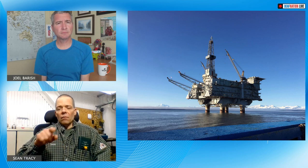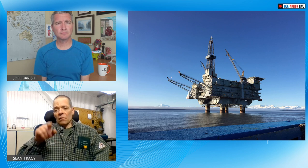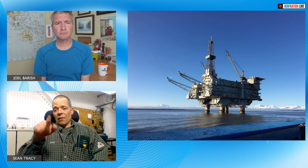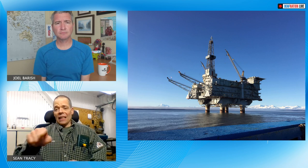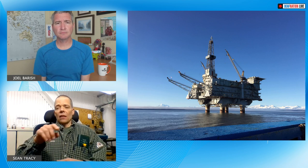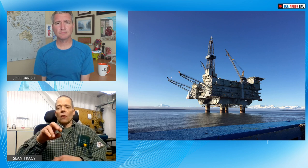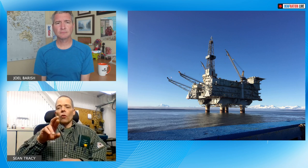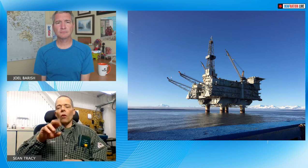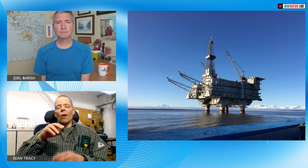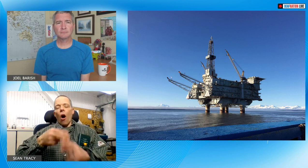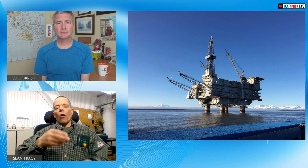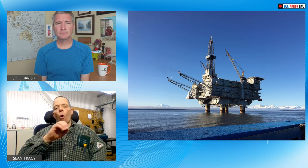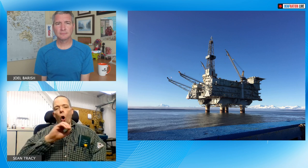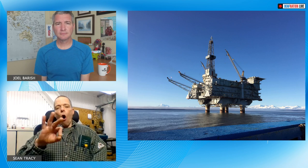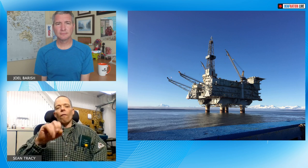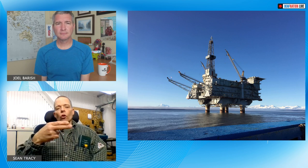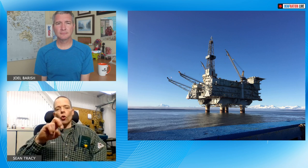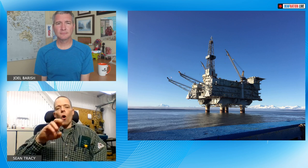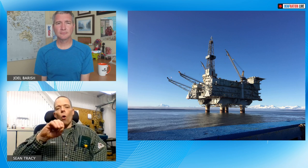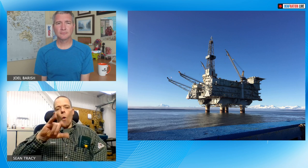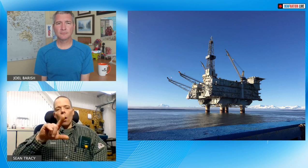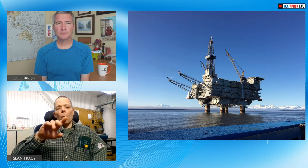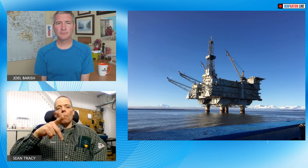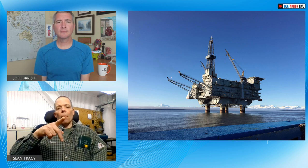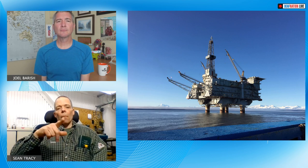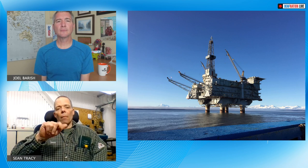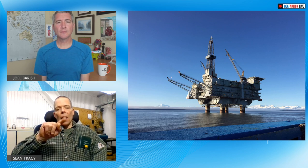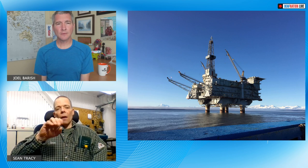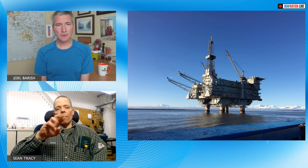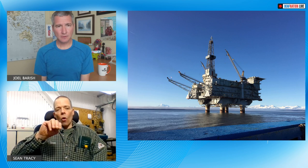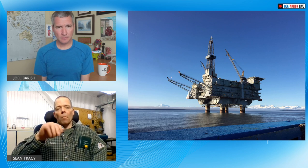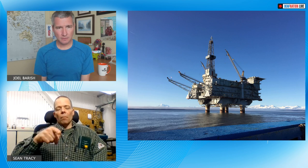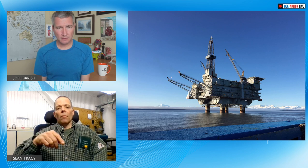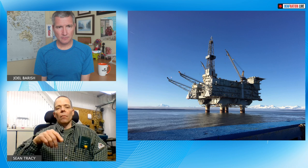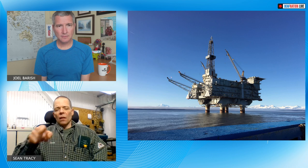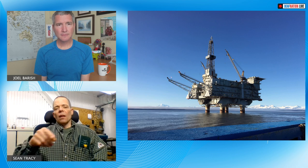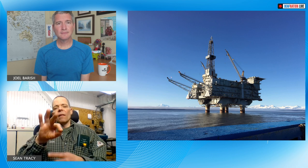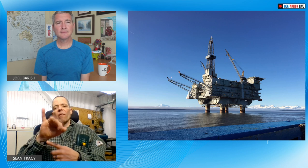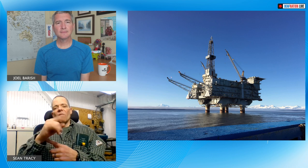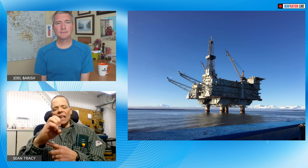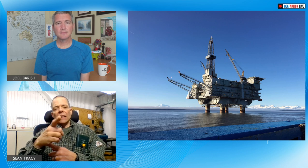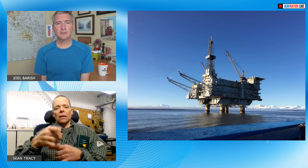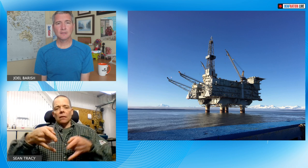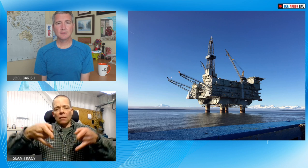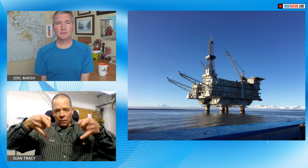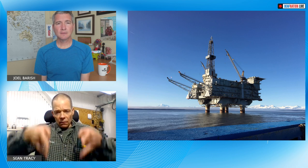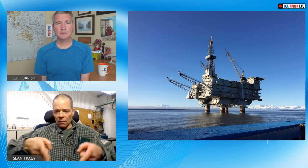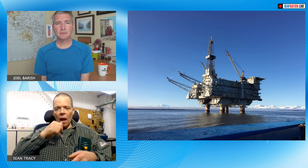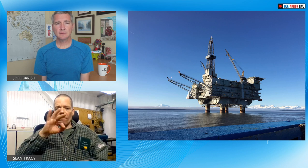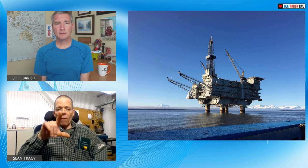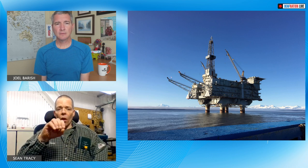Yes, what we're looking at is called an Offshore Oil Platform. The platform is fixed in it's position.